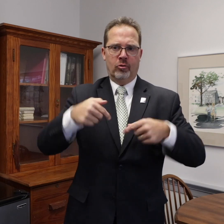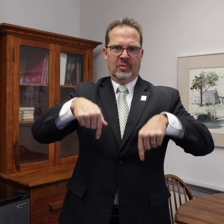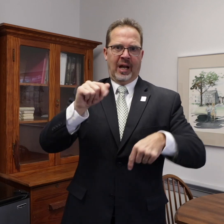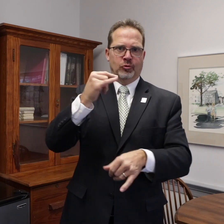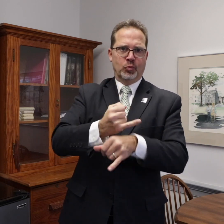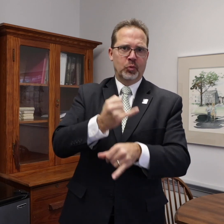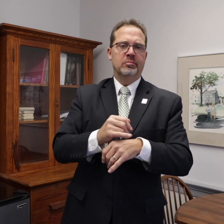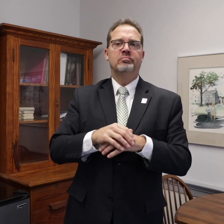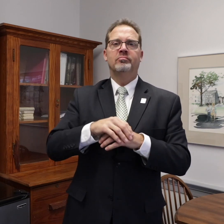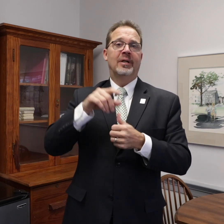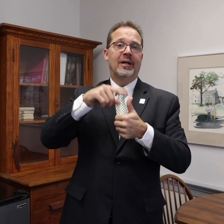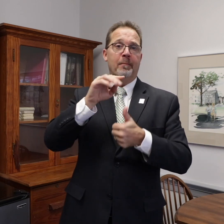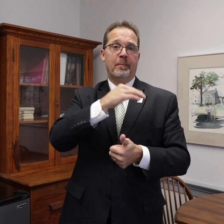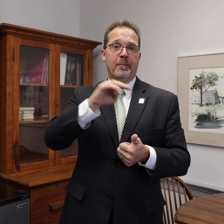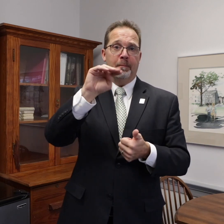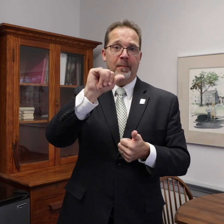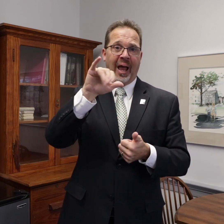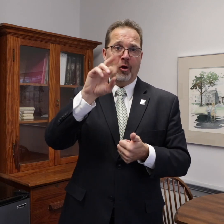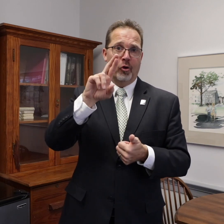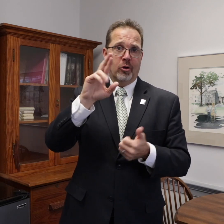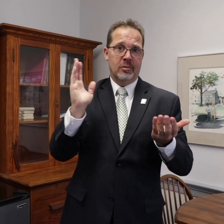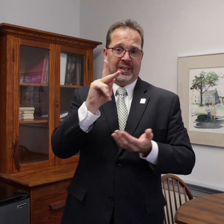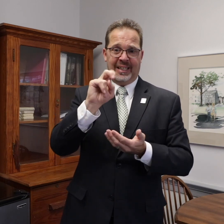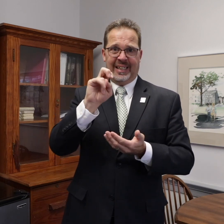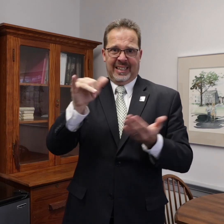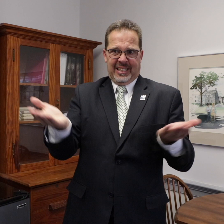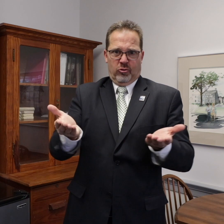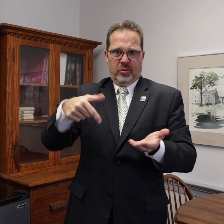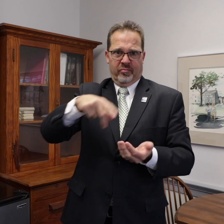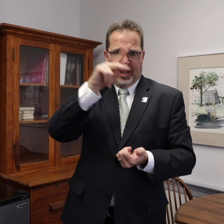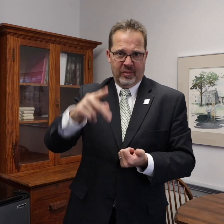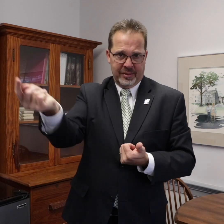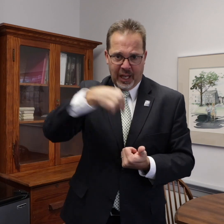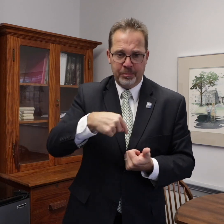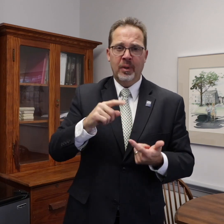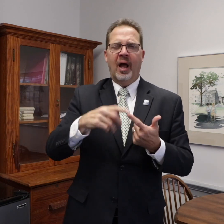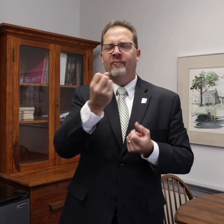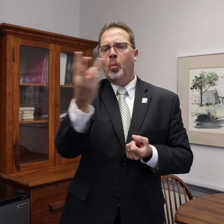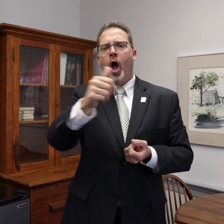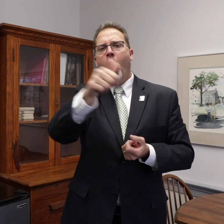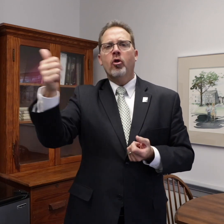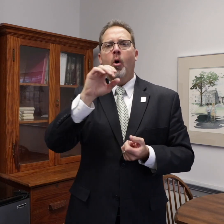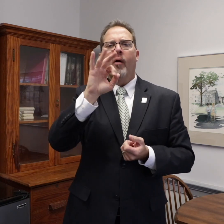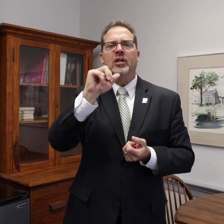and CSD, as well as the Mayor, Jim Kenney, State Representatives and other elected